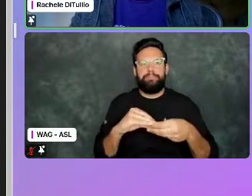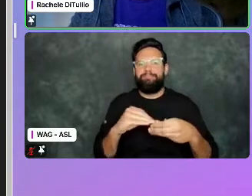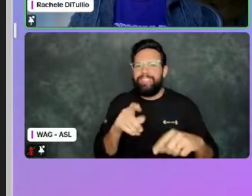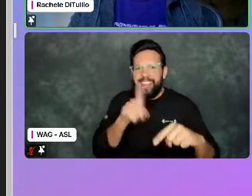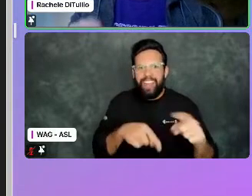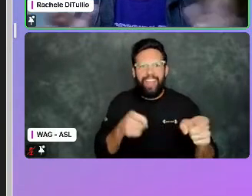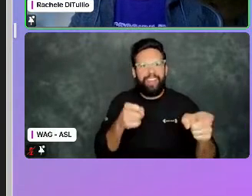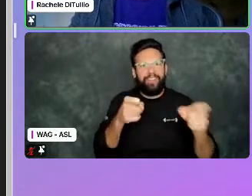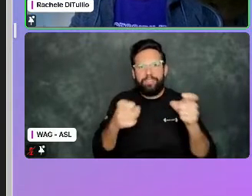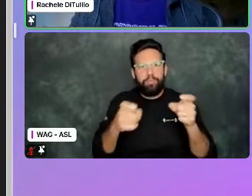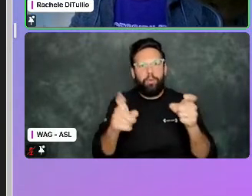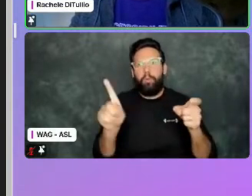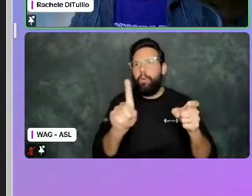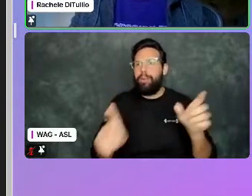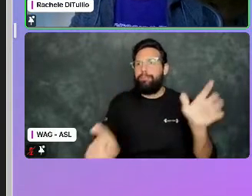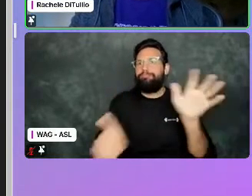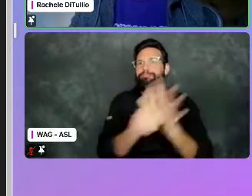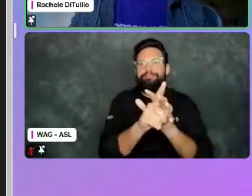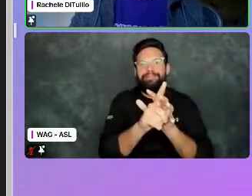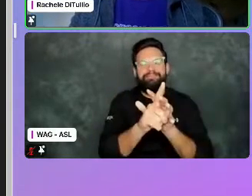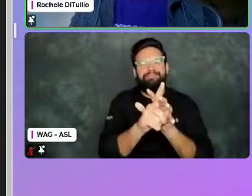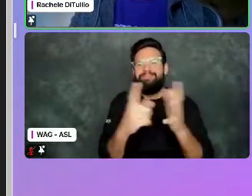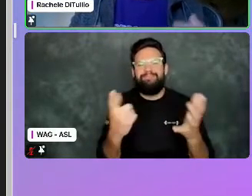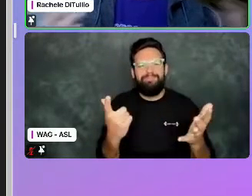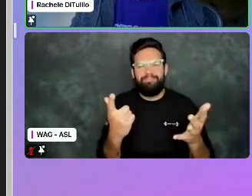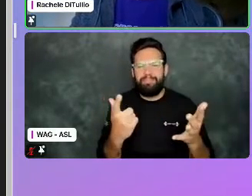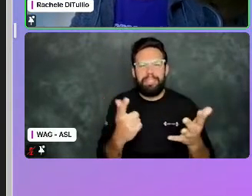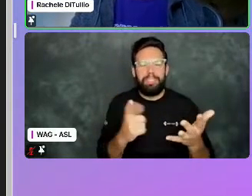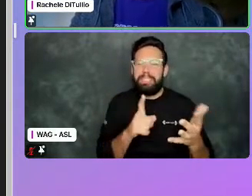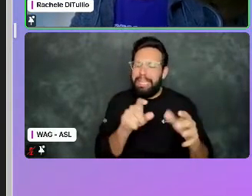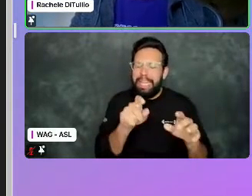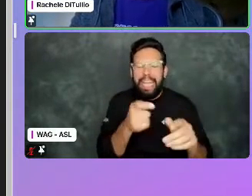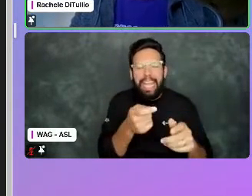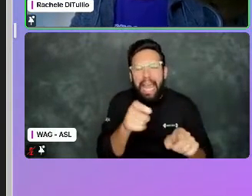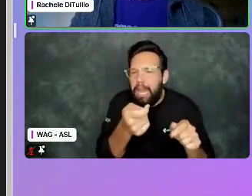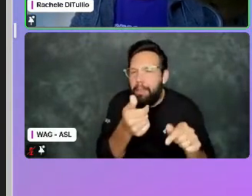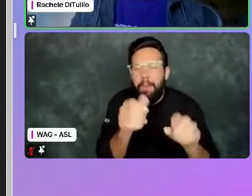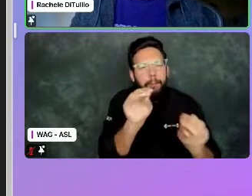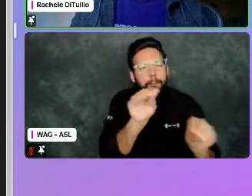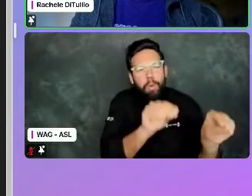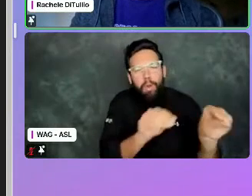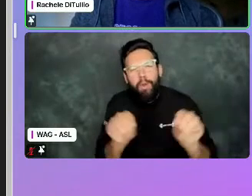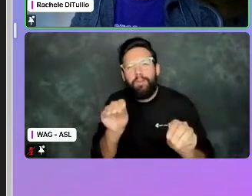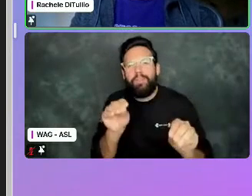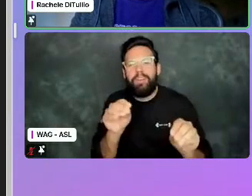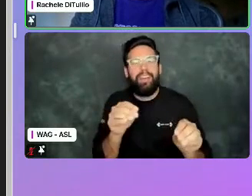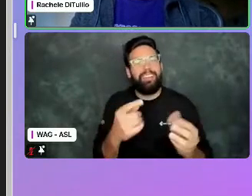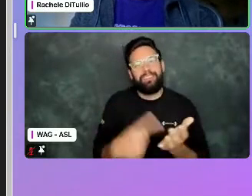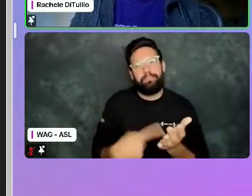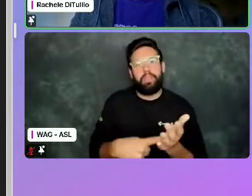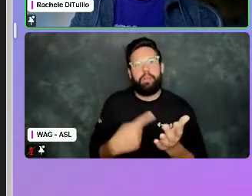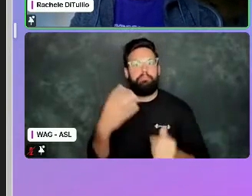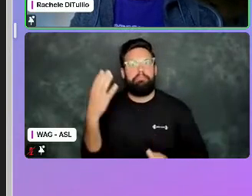messages is not -- we don't have control over where it's played, or what it is picked as a way to alter it to some